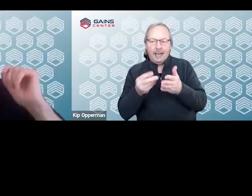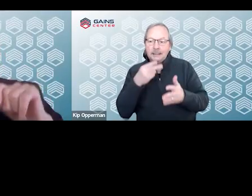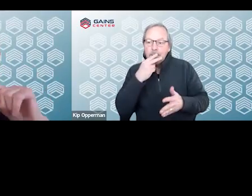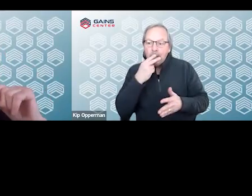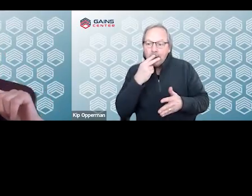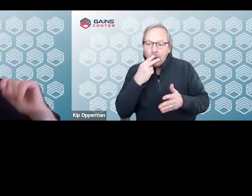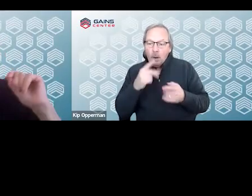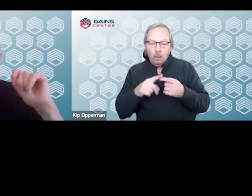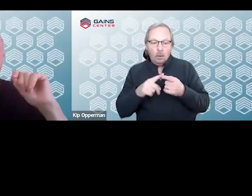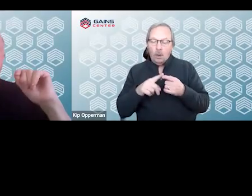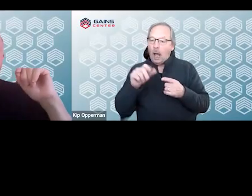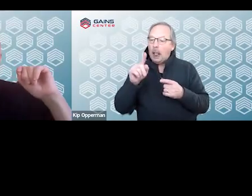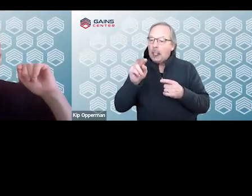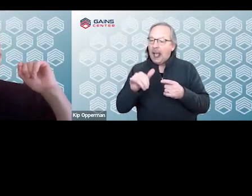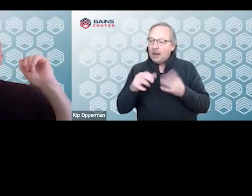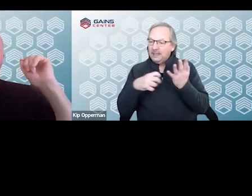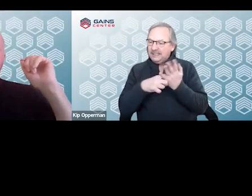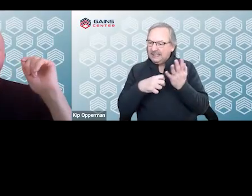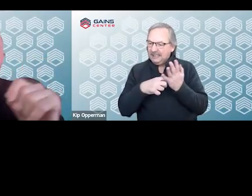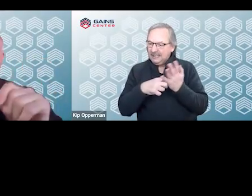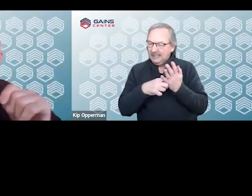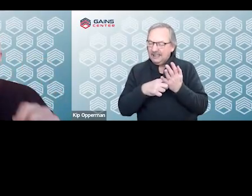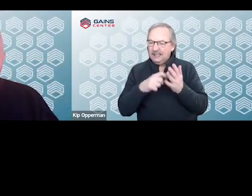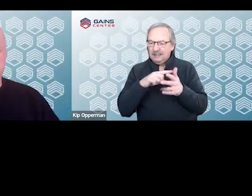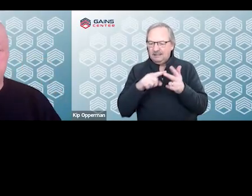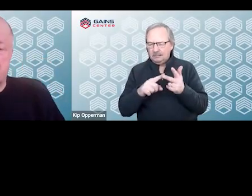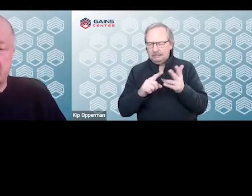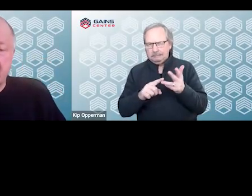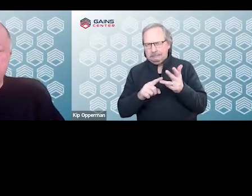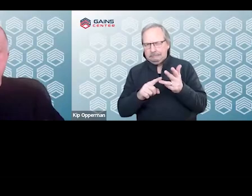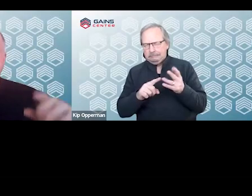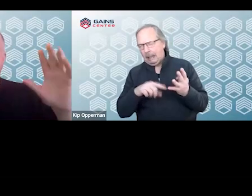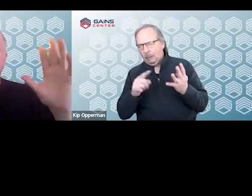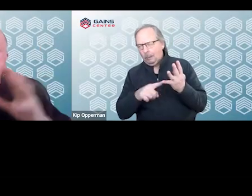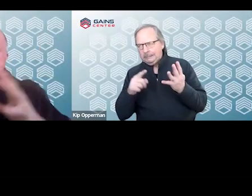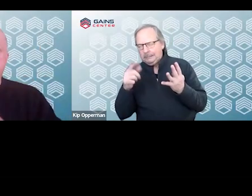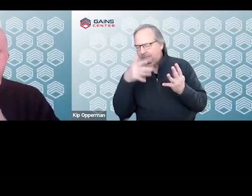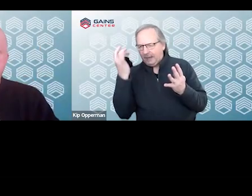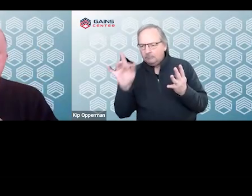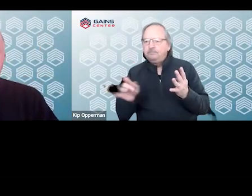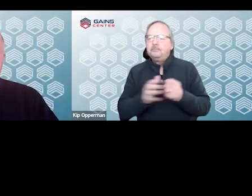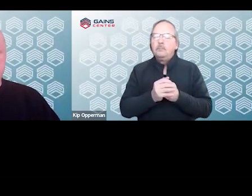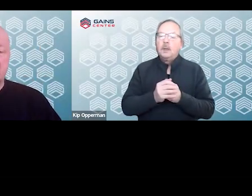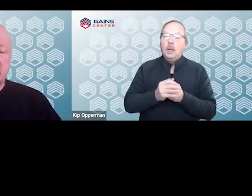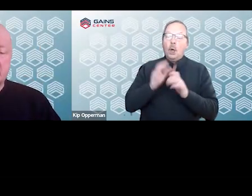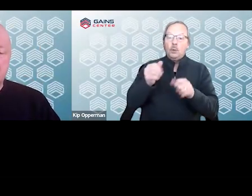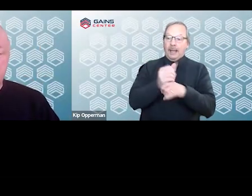lottery tickets or something else. But so you can get restrictions on these,